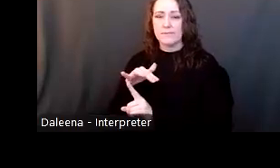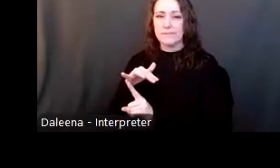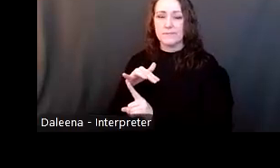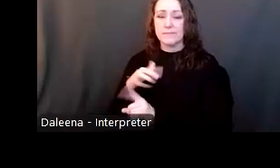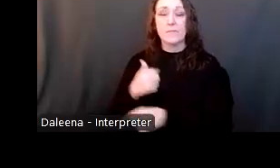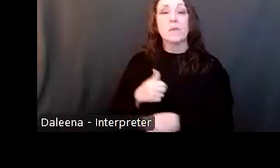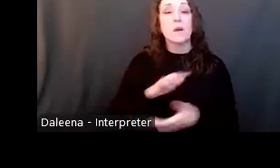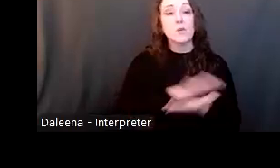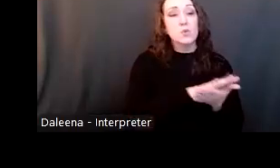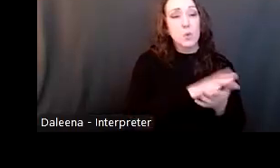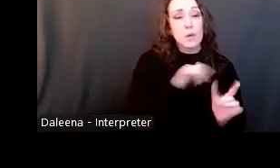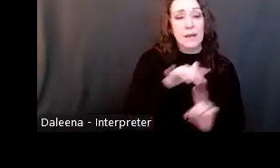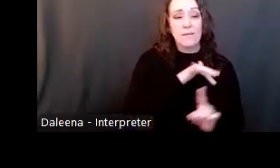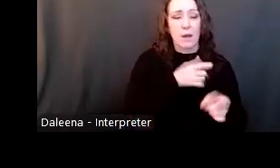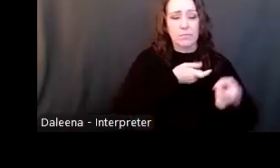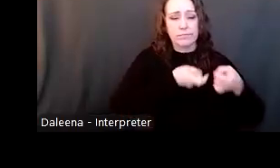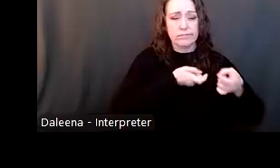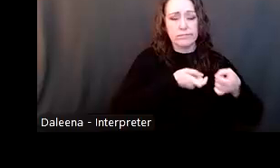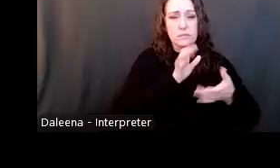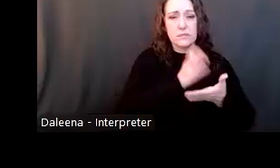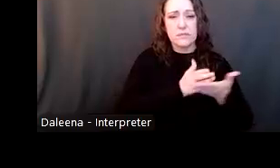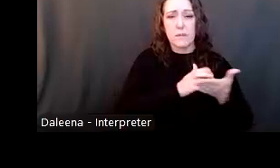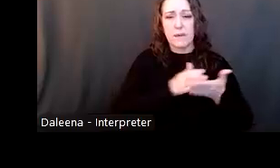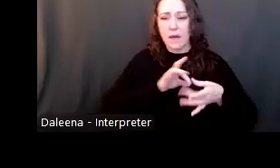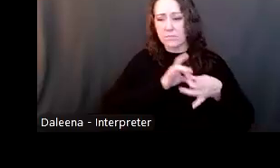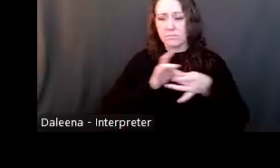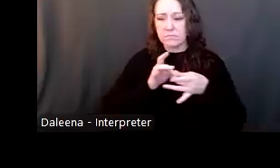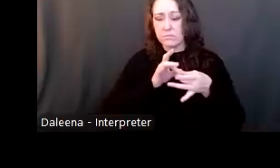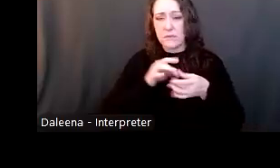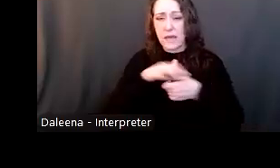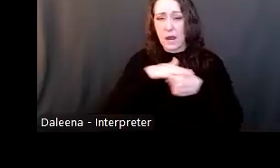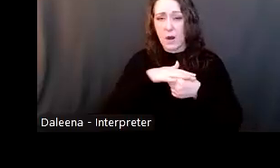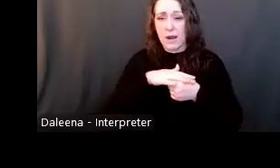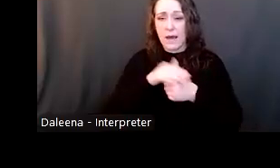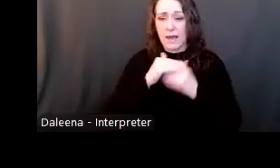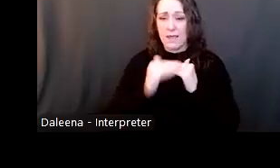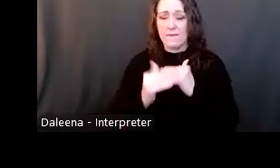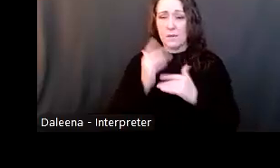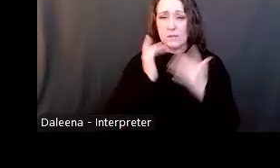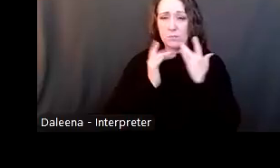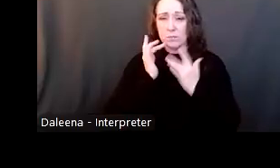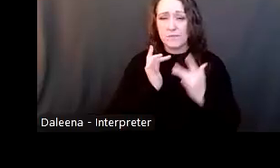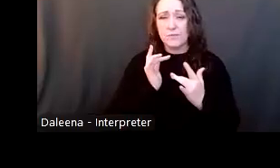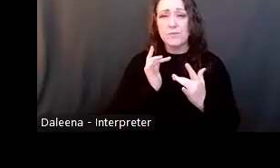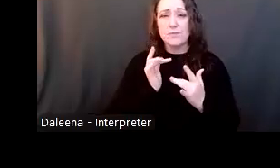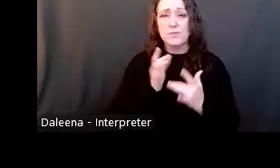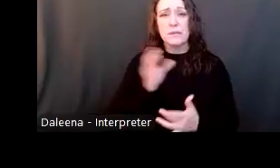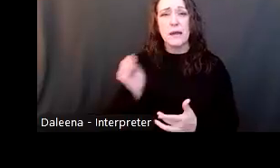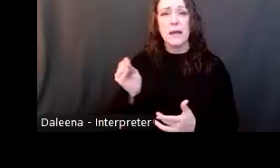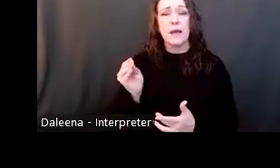was mediating some of the relation between area level deprivation and uh hippocampal